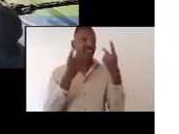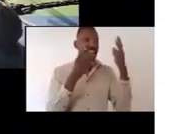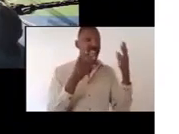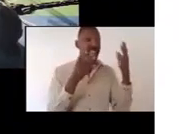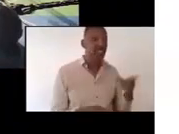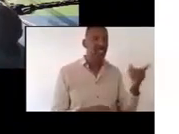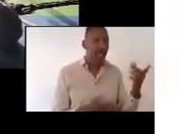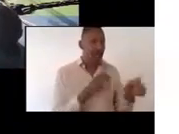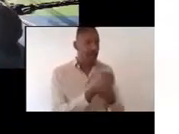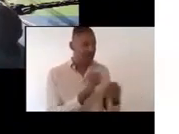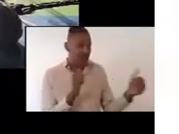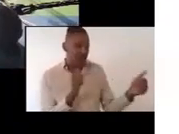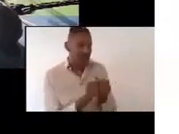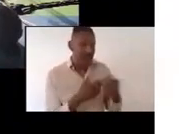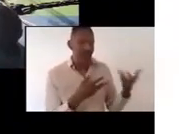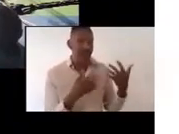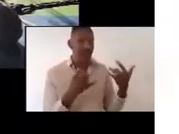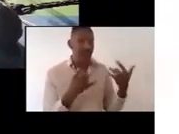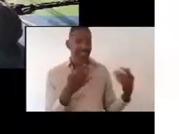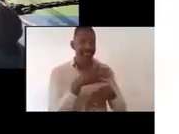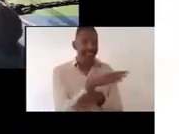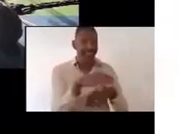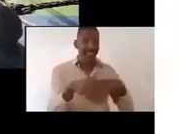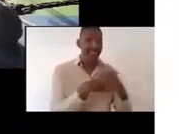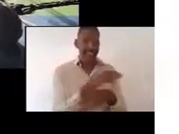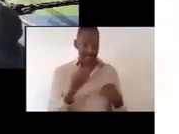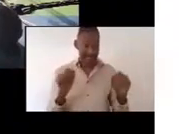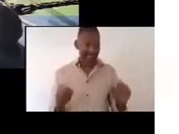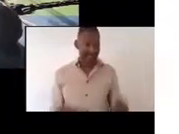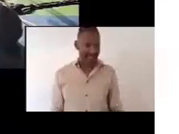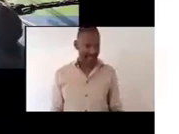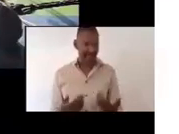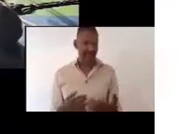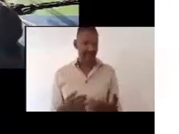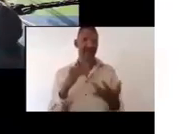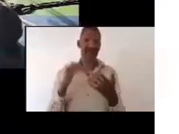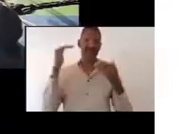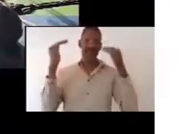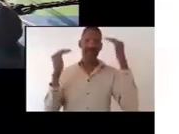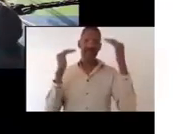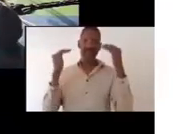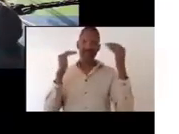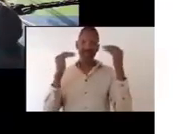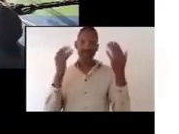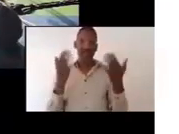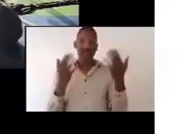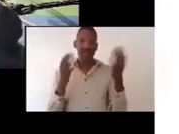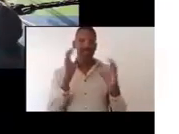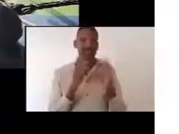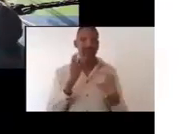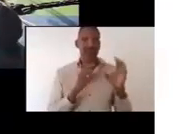While they explore the adult might also be exploring to cite them, and they can show each other what they're working on.